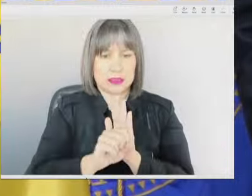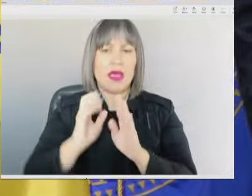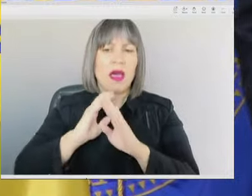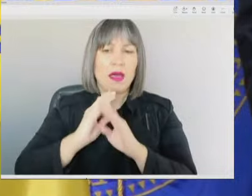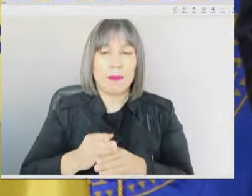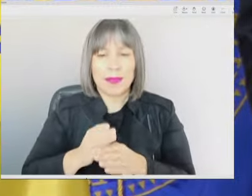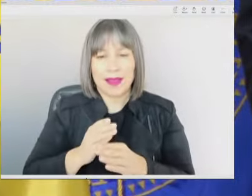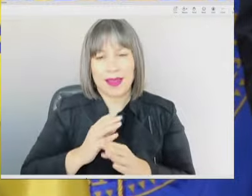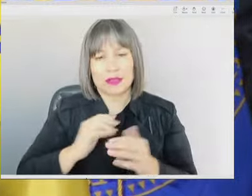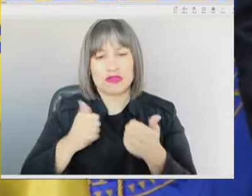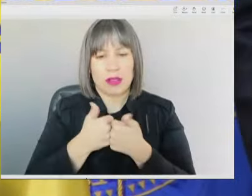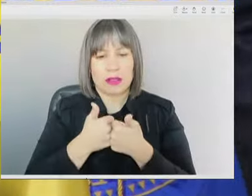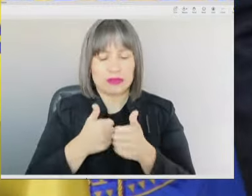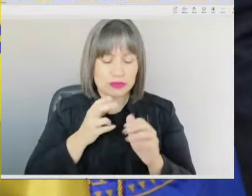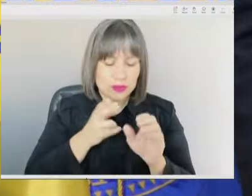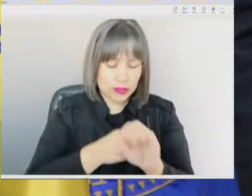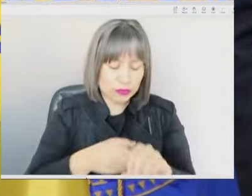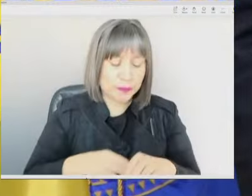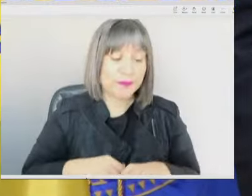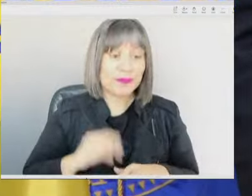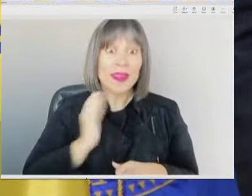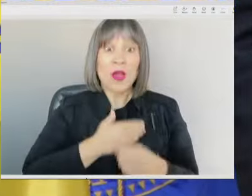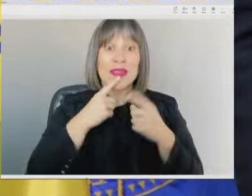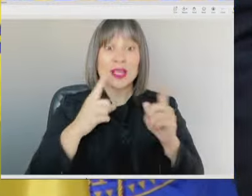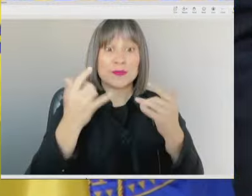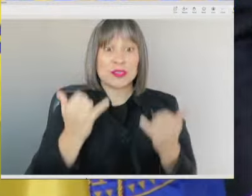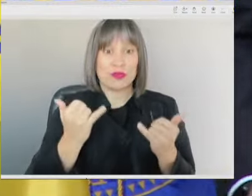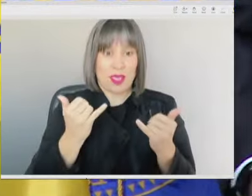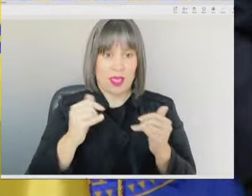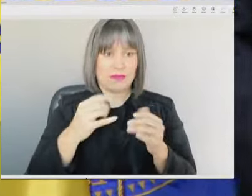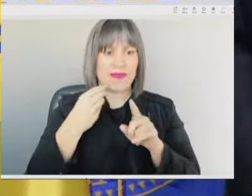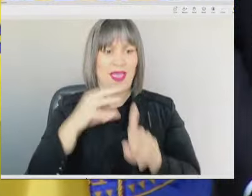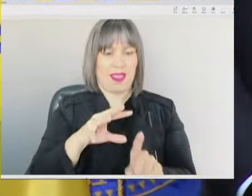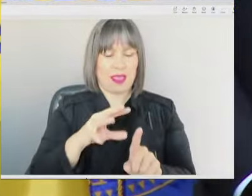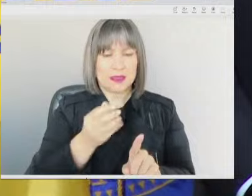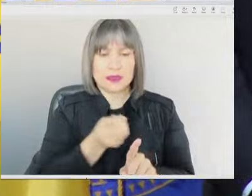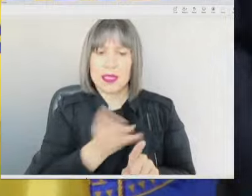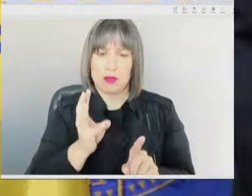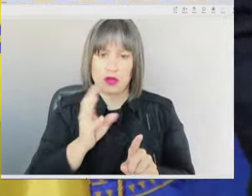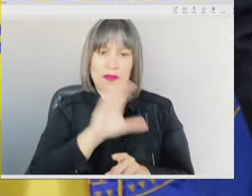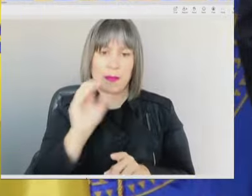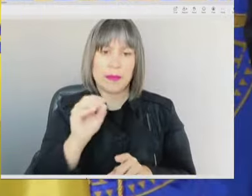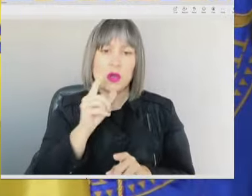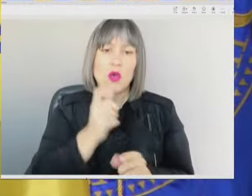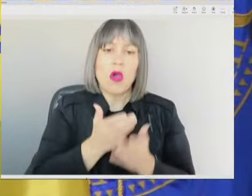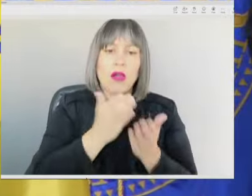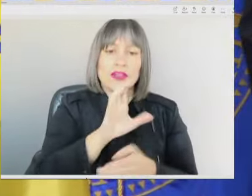Our announcement today highlights a number of companies offering CE technology products and